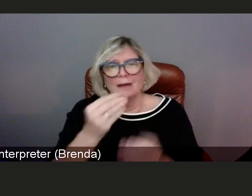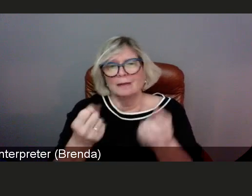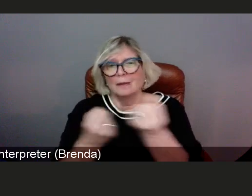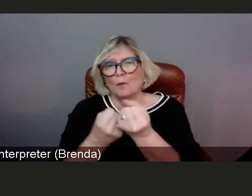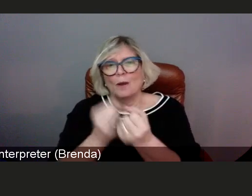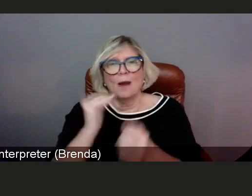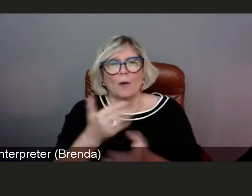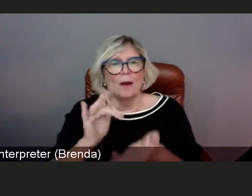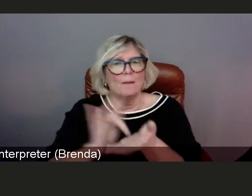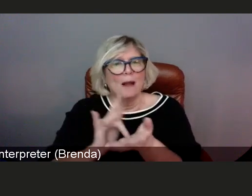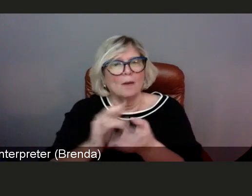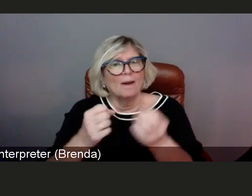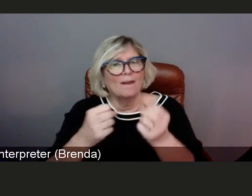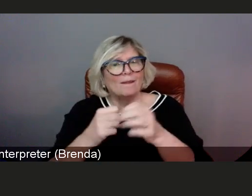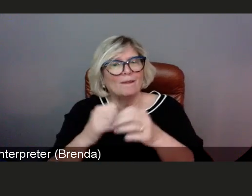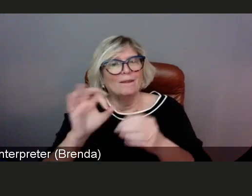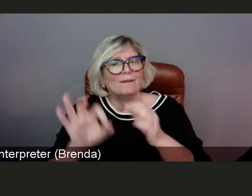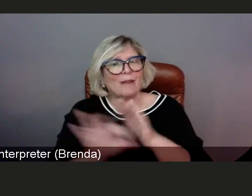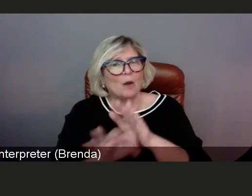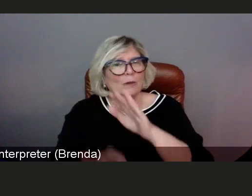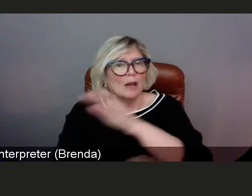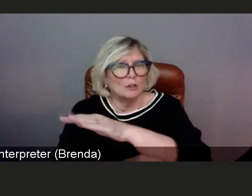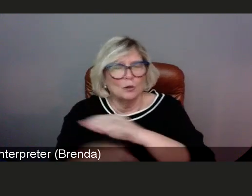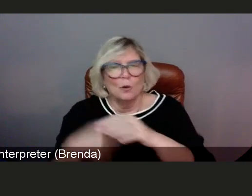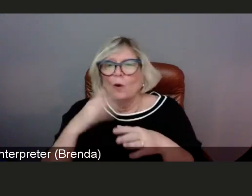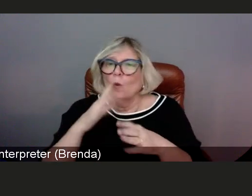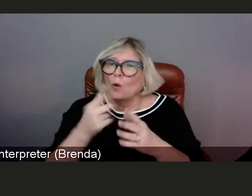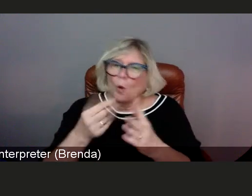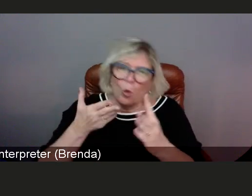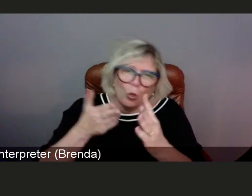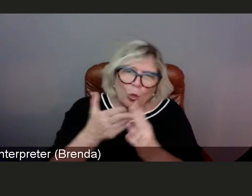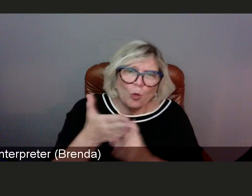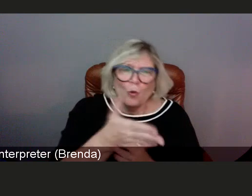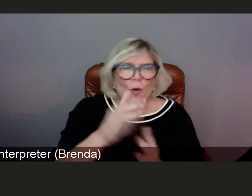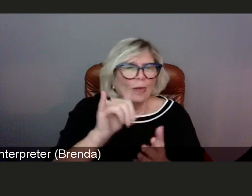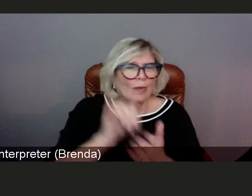and we're gonna get through this together and we're gonna come out of it stronger